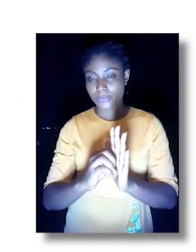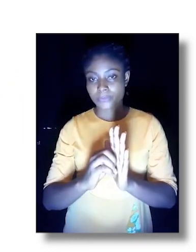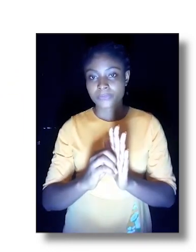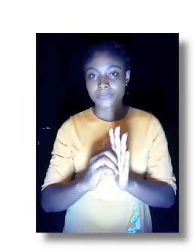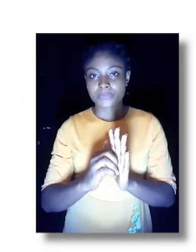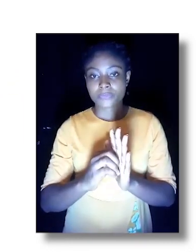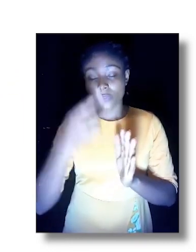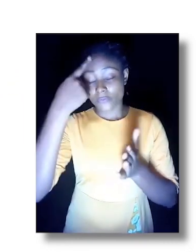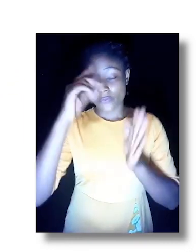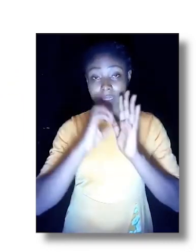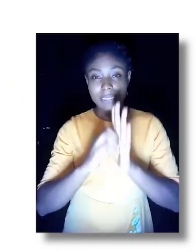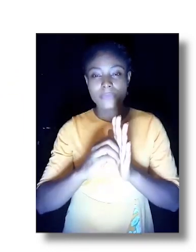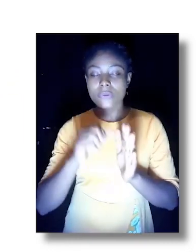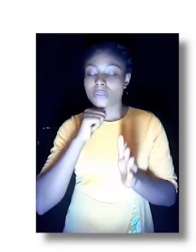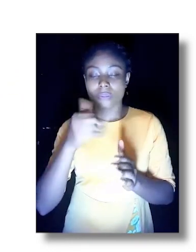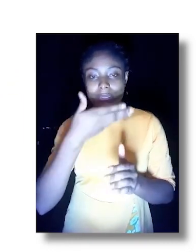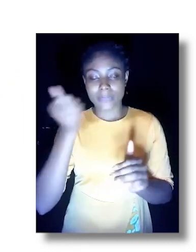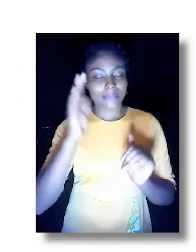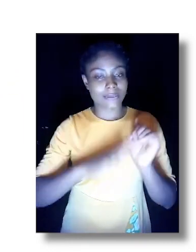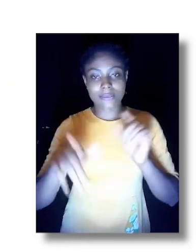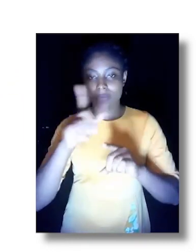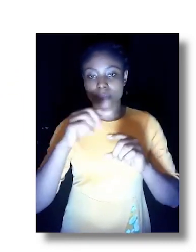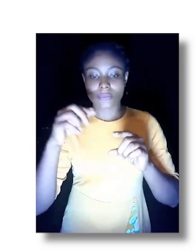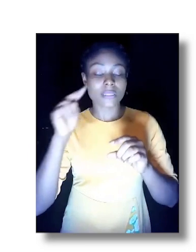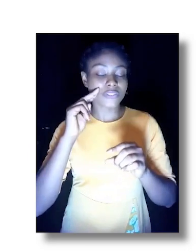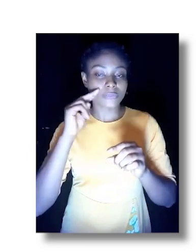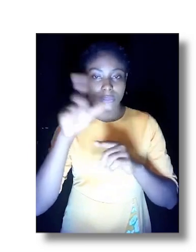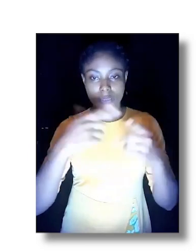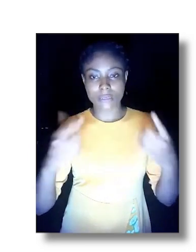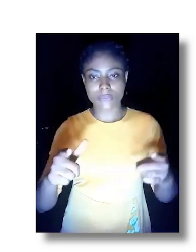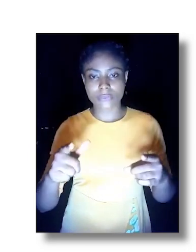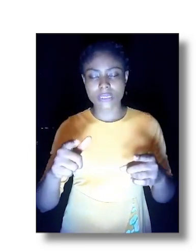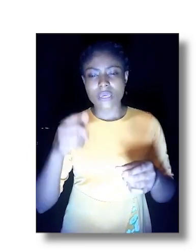Language (if only Nigeria had a national signed language).